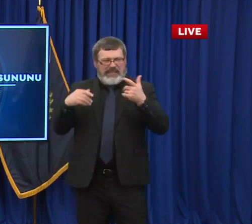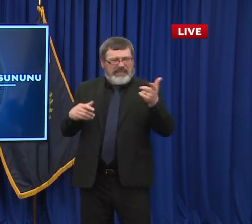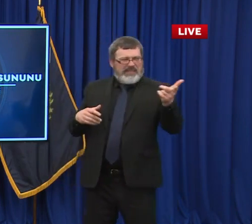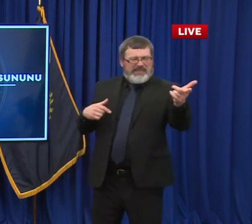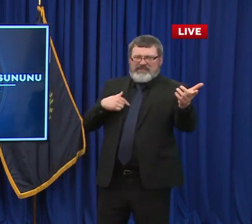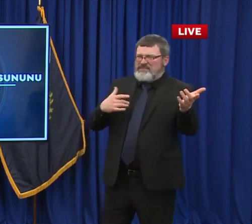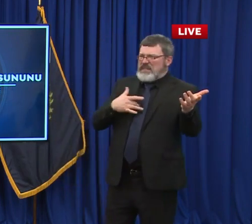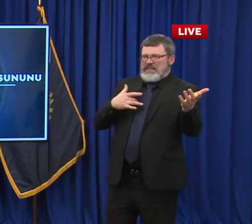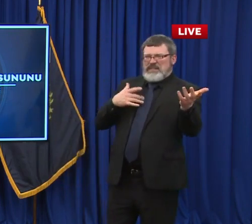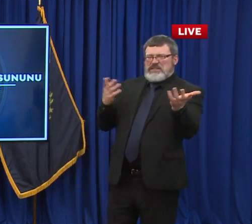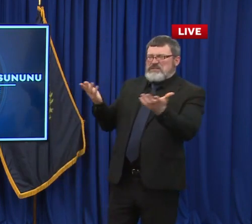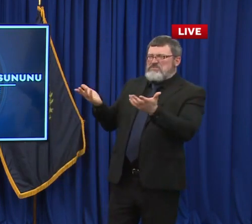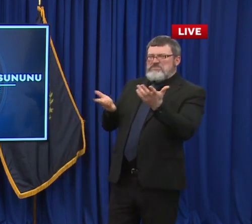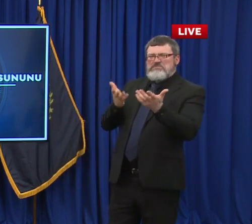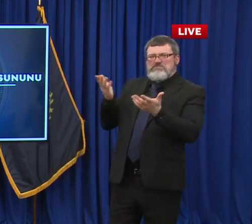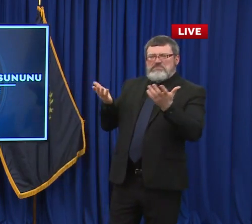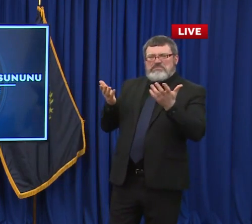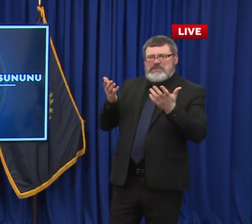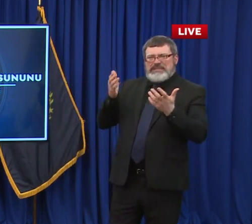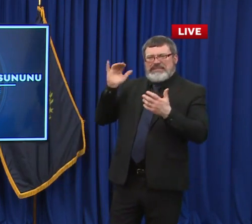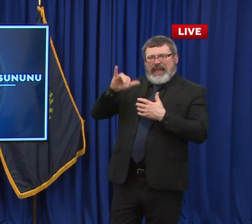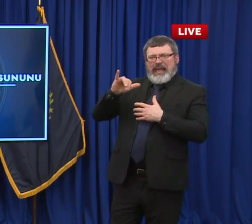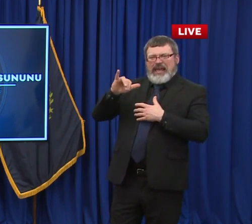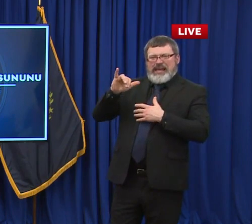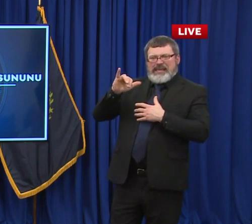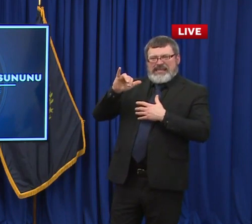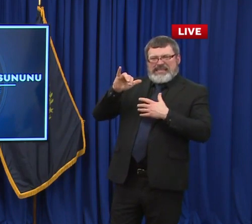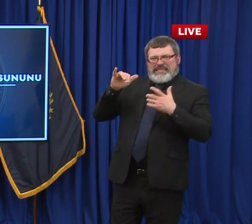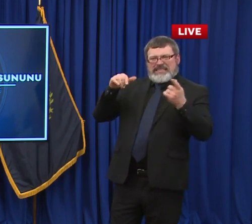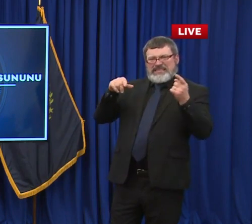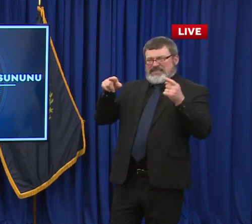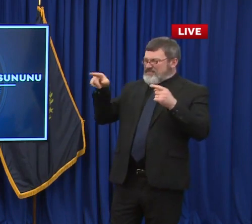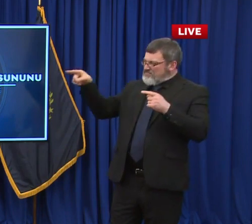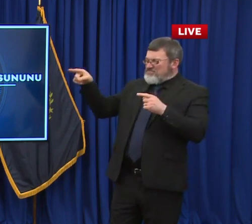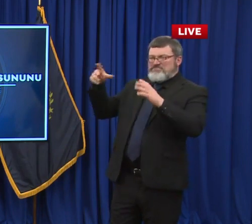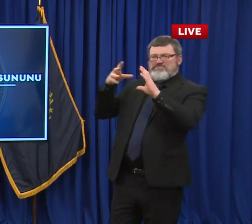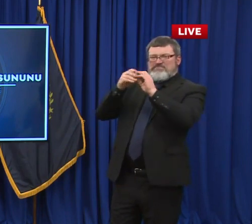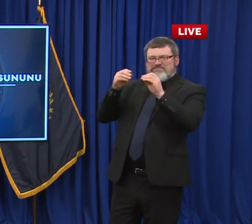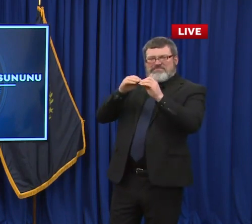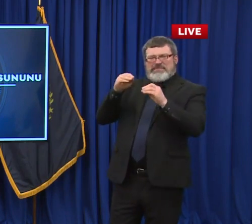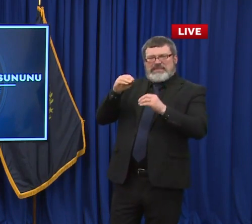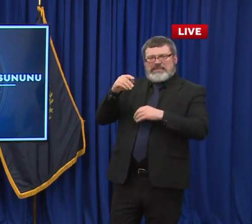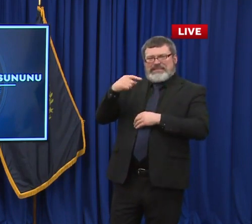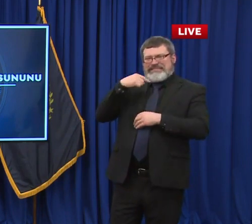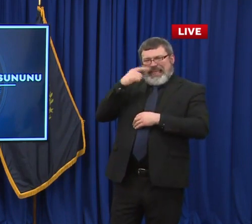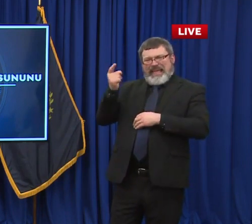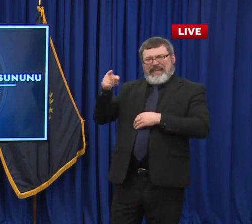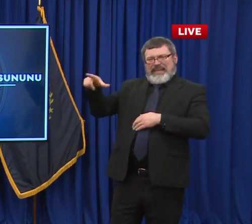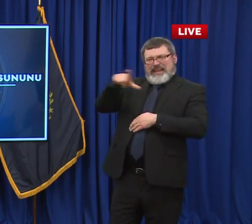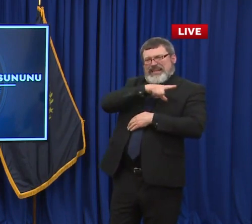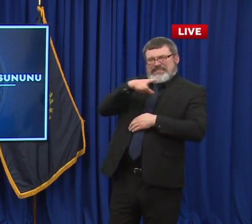WHAT CAN YOU DO AS OUR TOP LEADER IN THE STATE TO SAY, LET’S STOP POLITICIZING THIS.